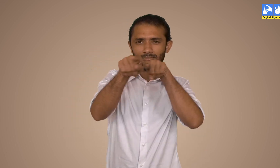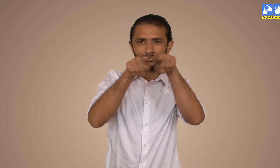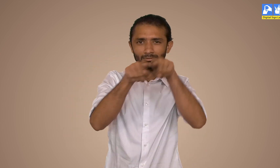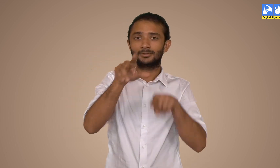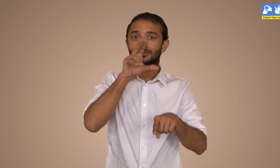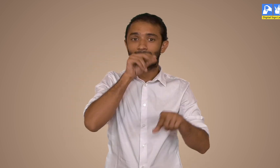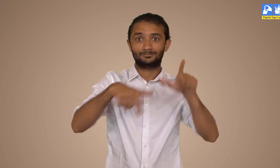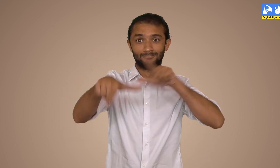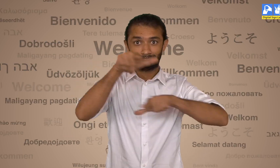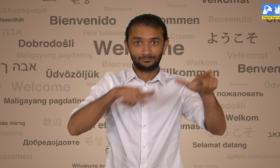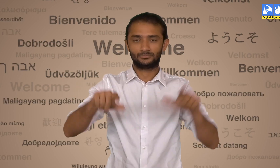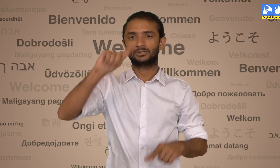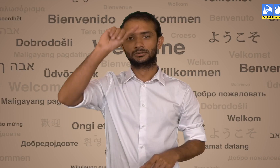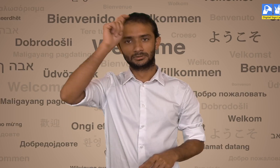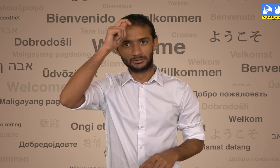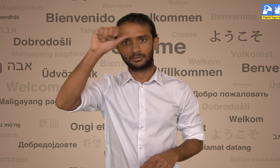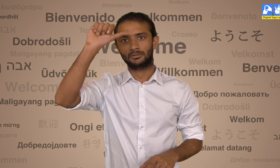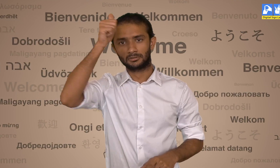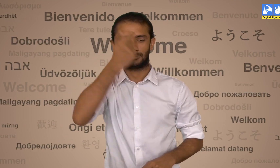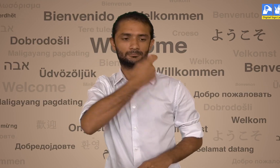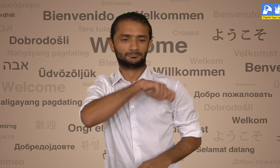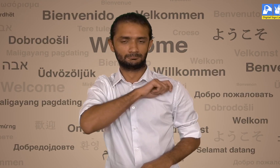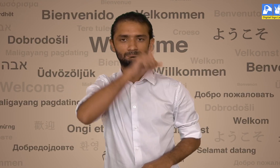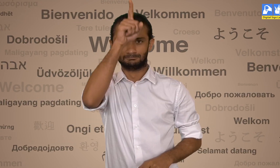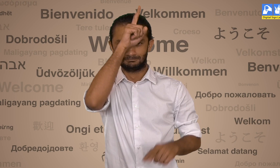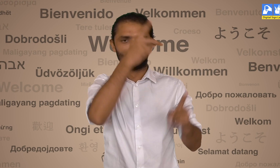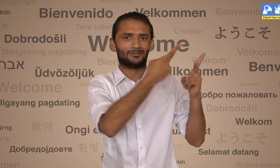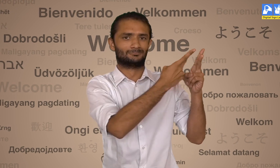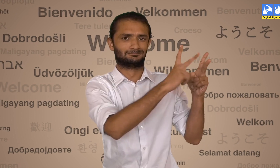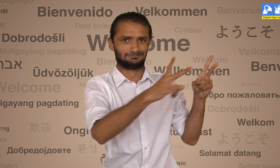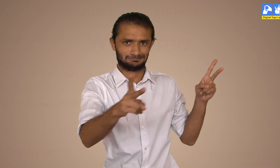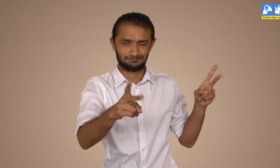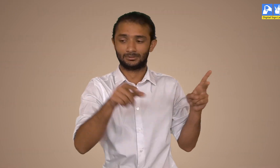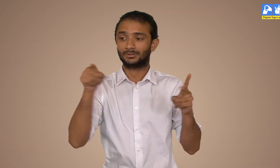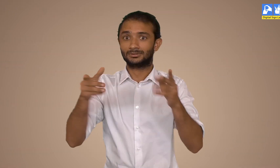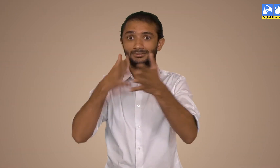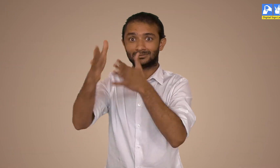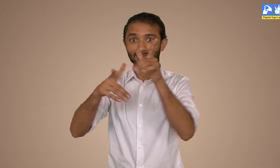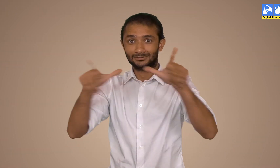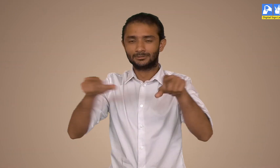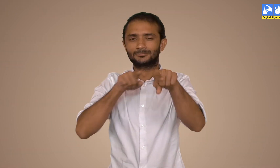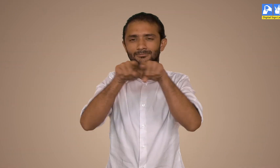such as English, Hindi, Spanish, German and so on are spoken languages.